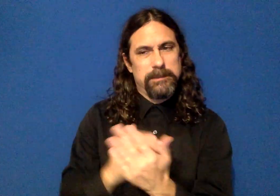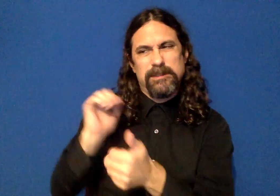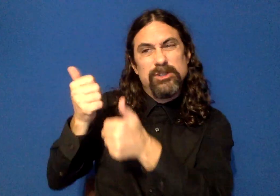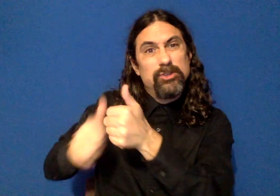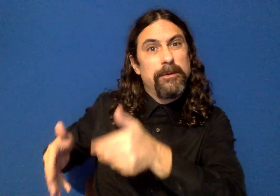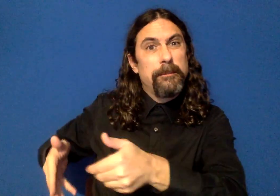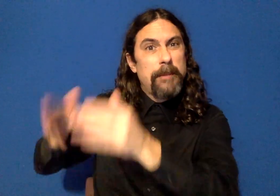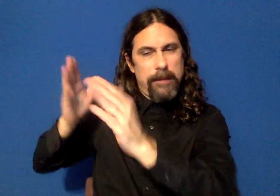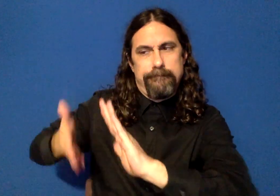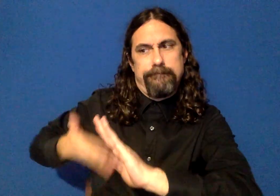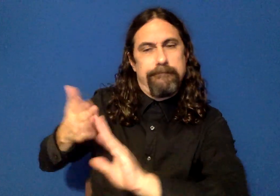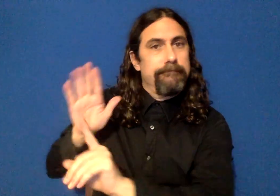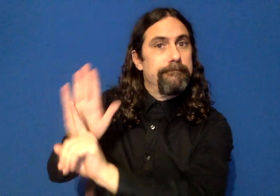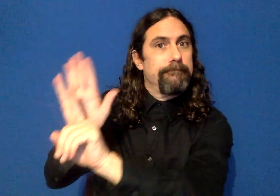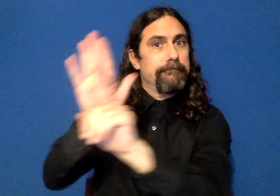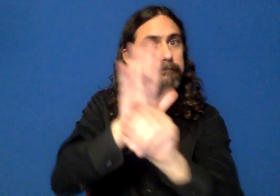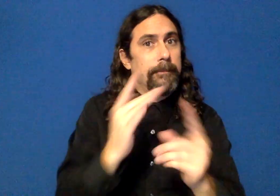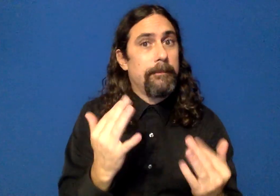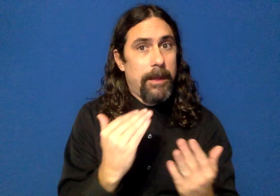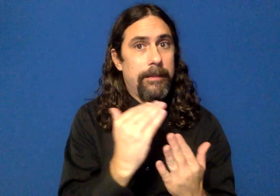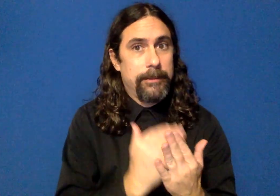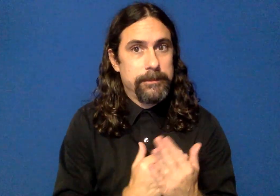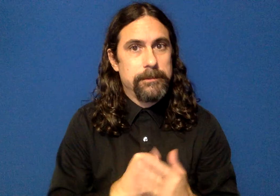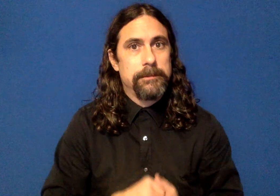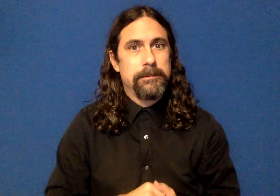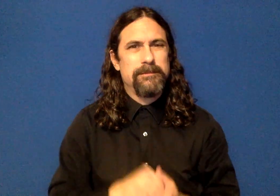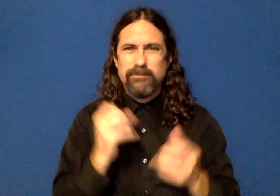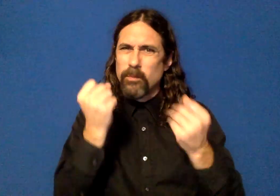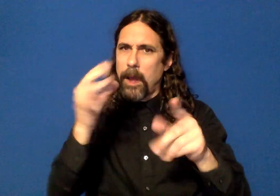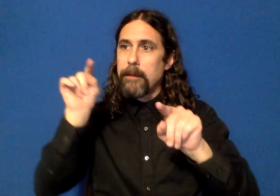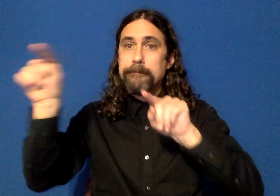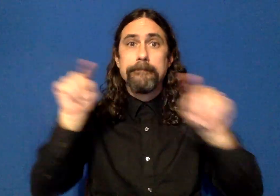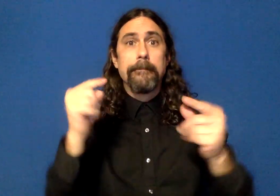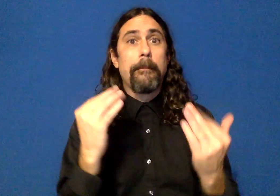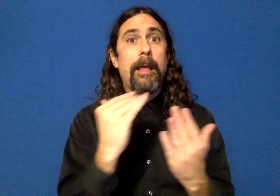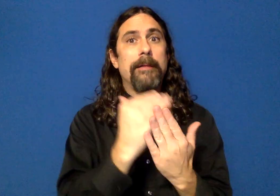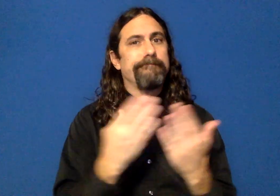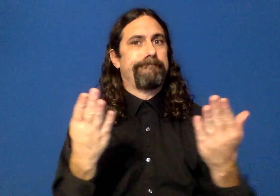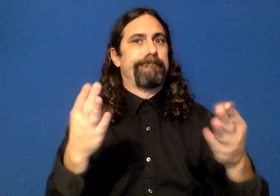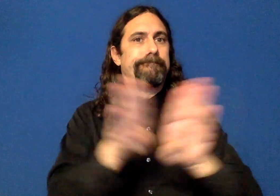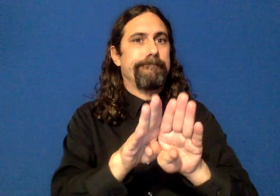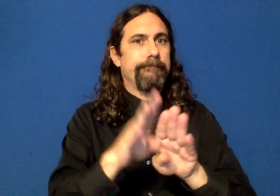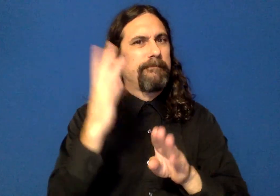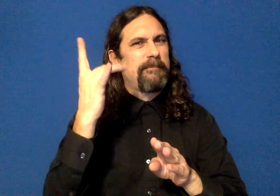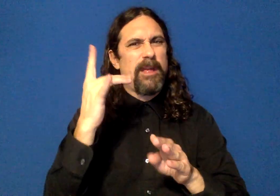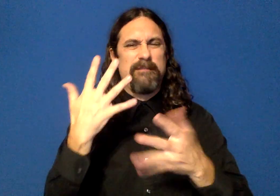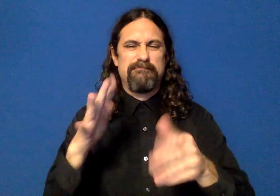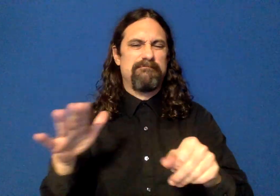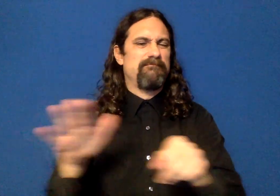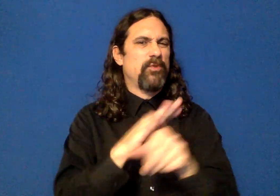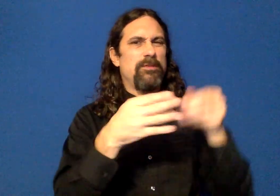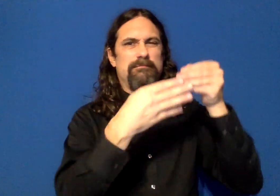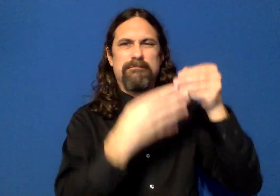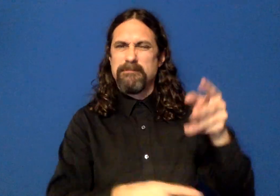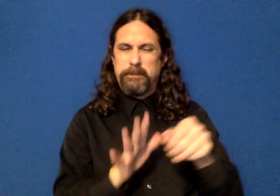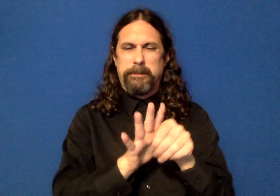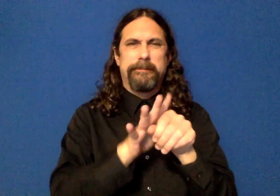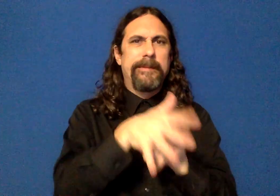development. Many waiting lists are closed because there are already enough applicants to fill